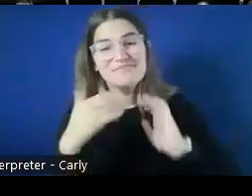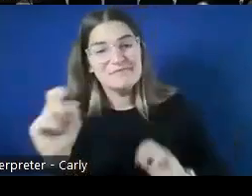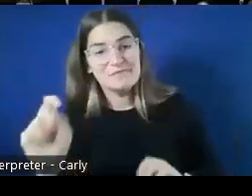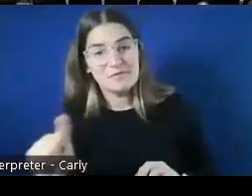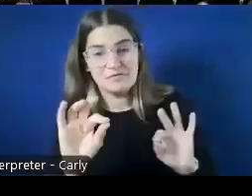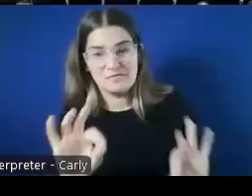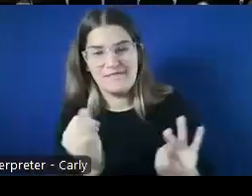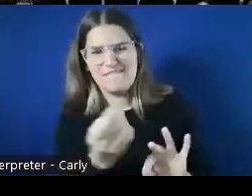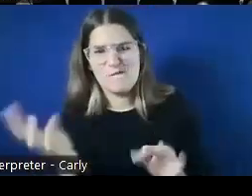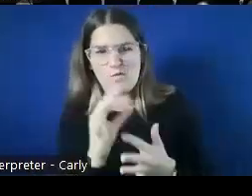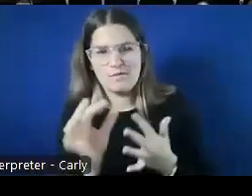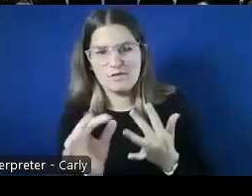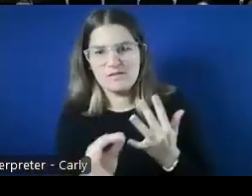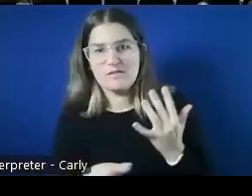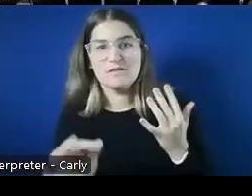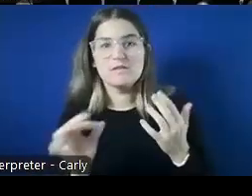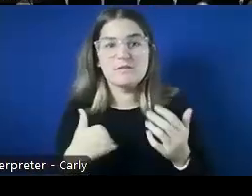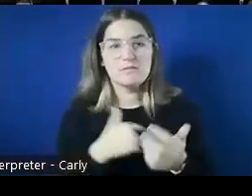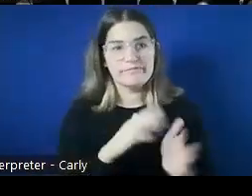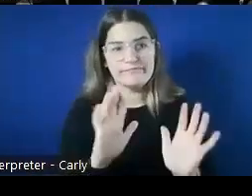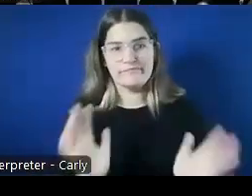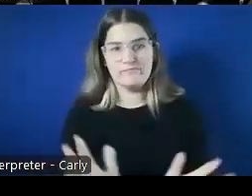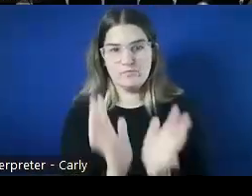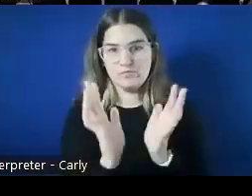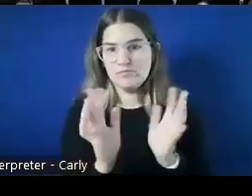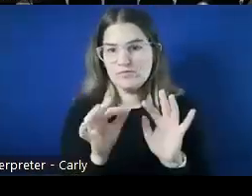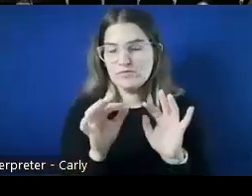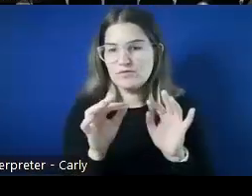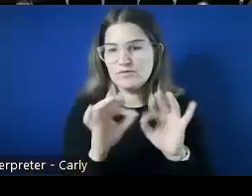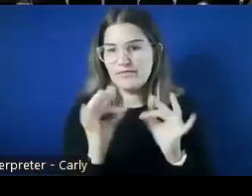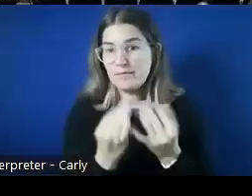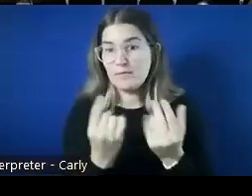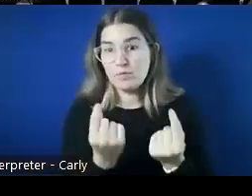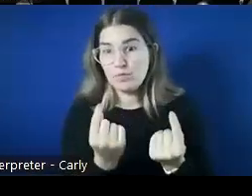one of the things that we help encourage families to do in and in our our consultation is connect